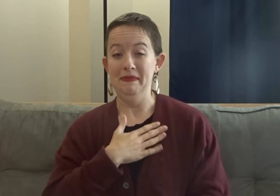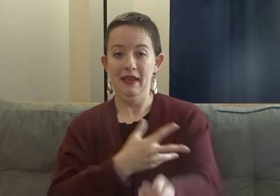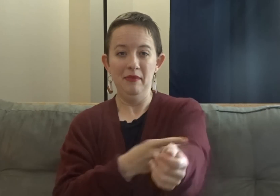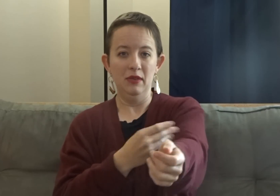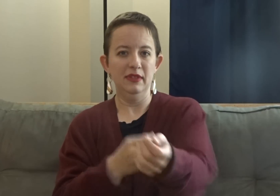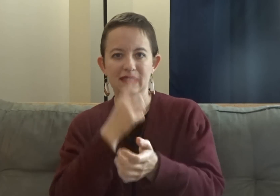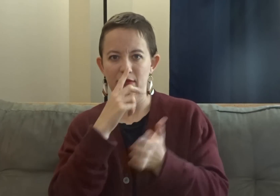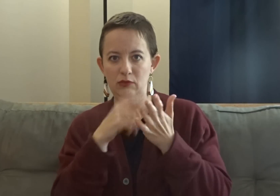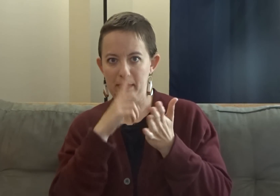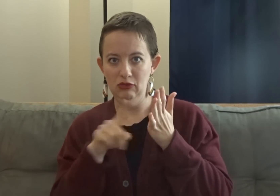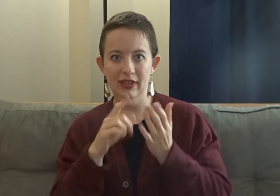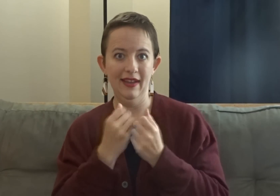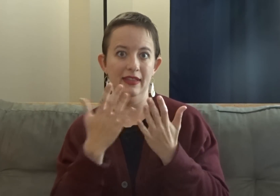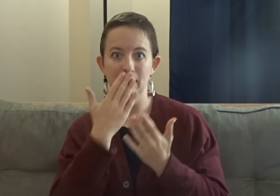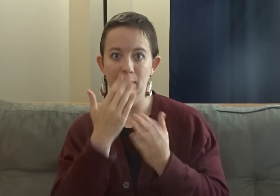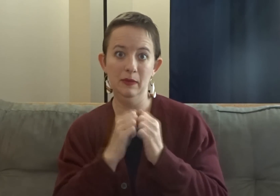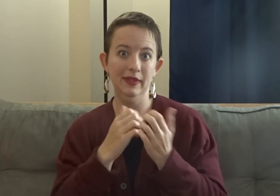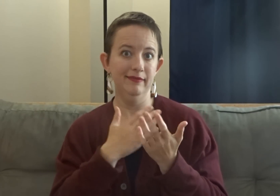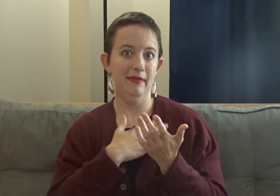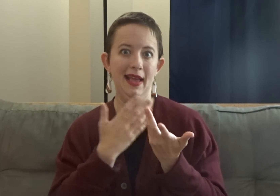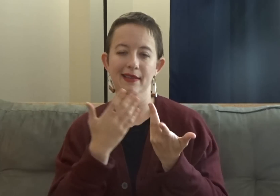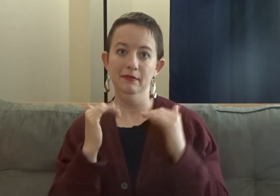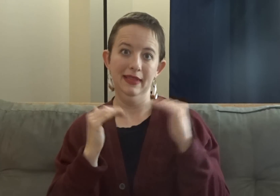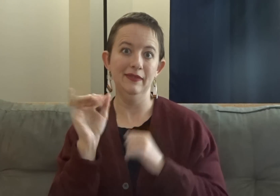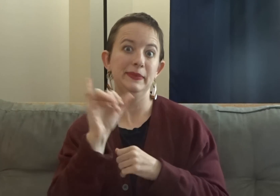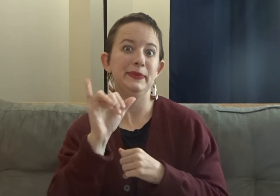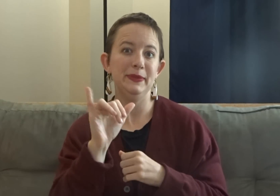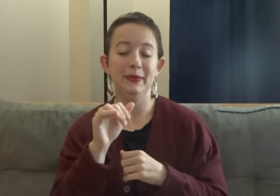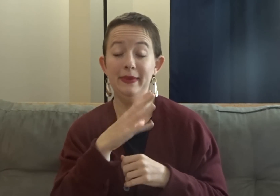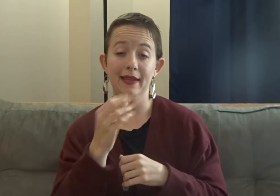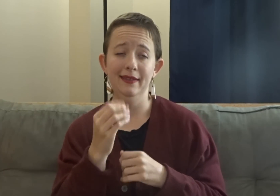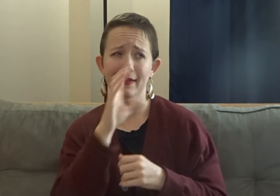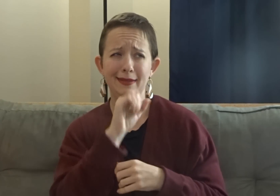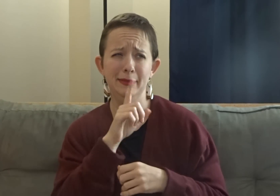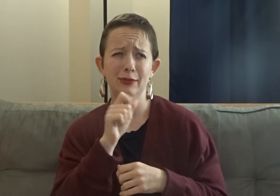Then my blood work was just a double check all my levels are good too